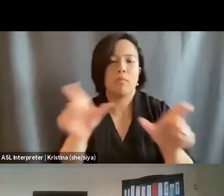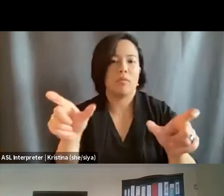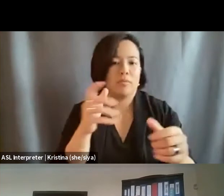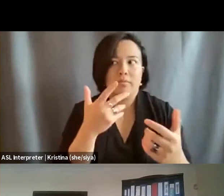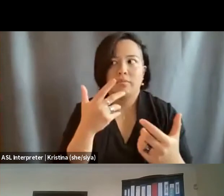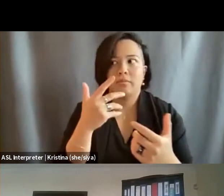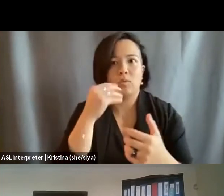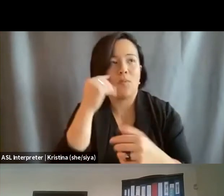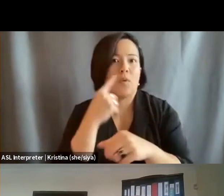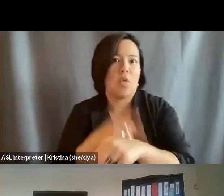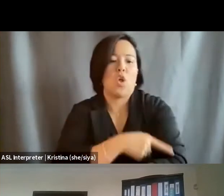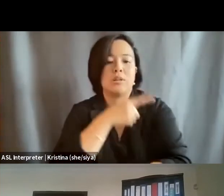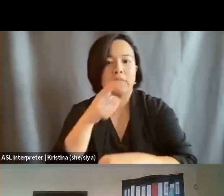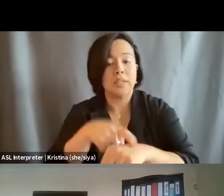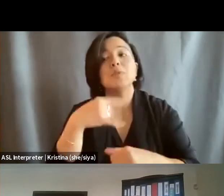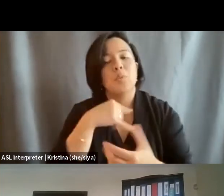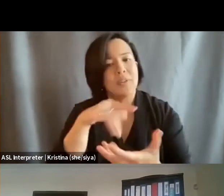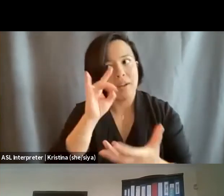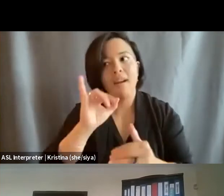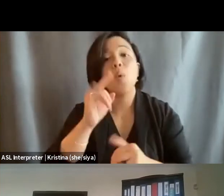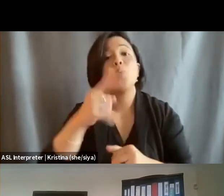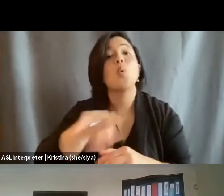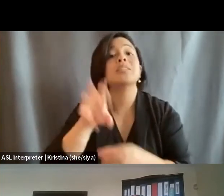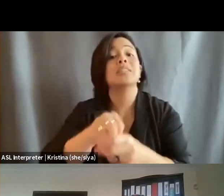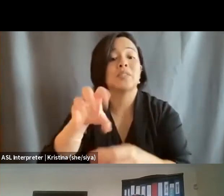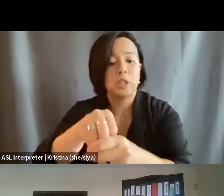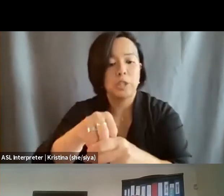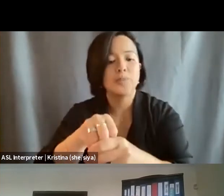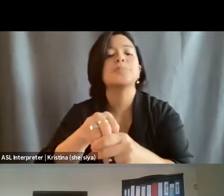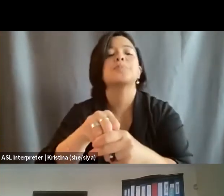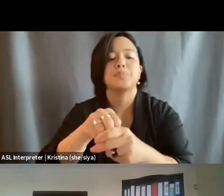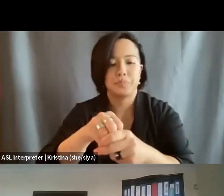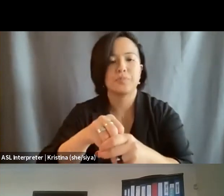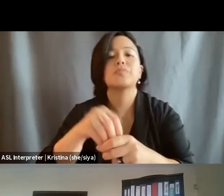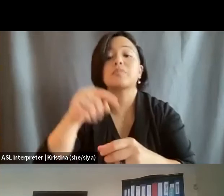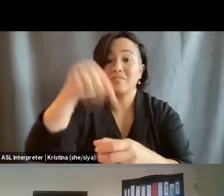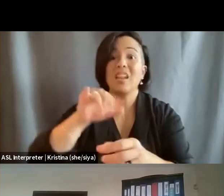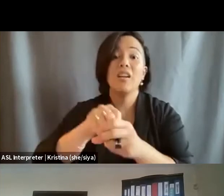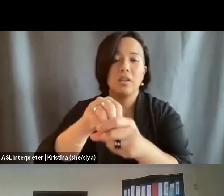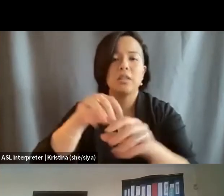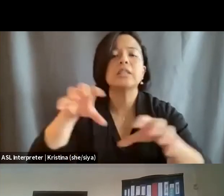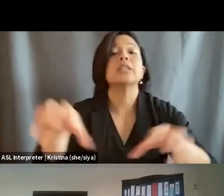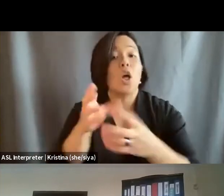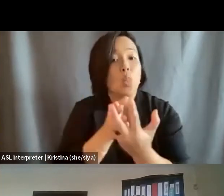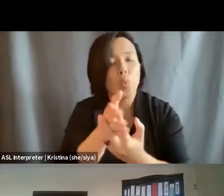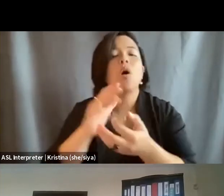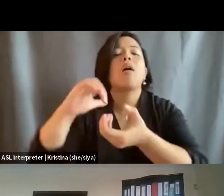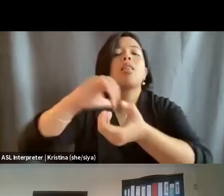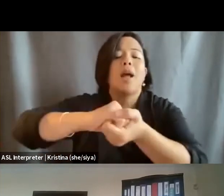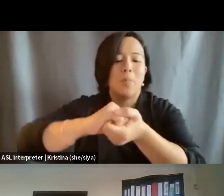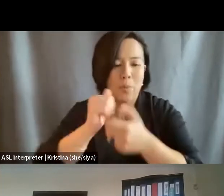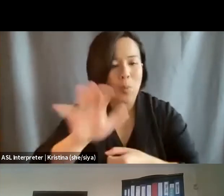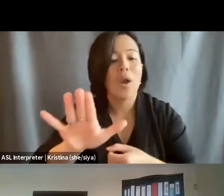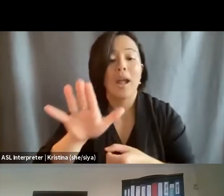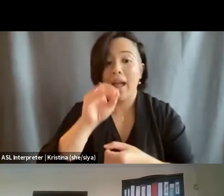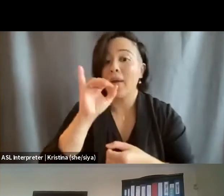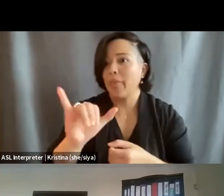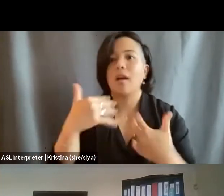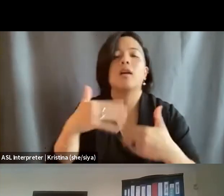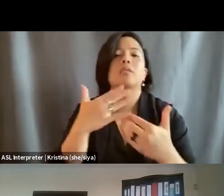collaborative manner,